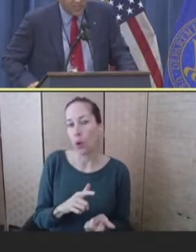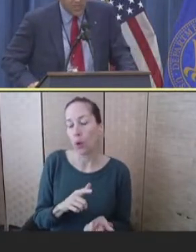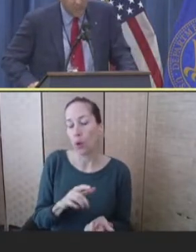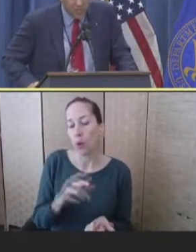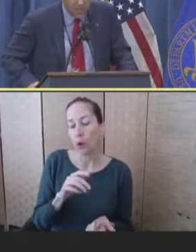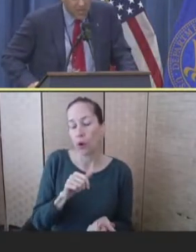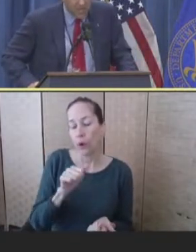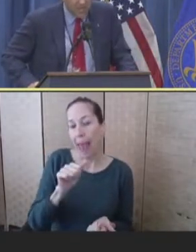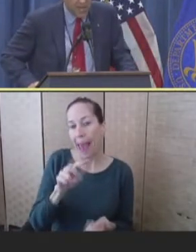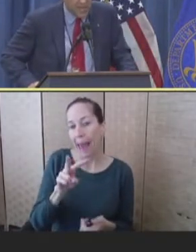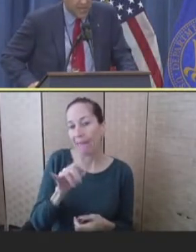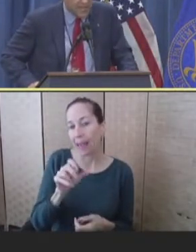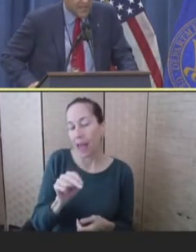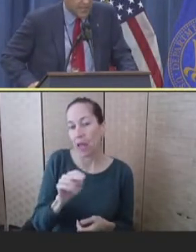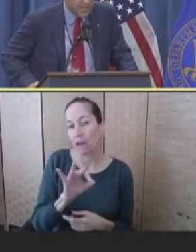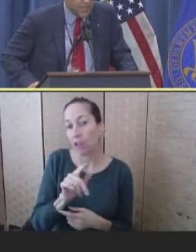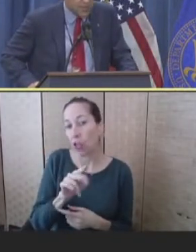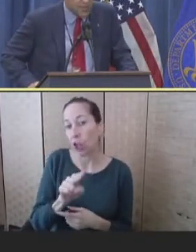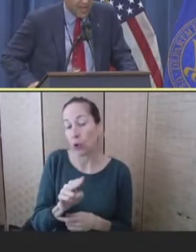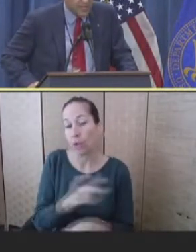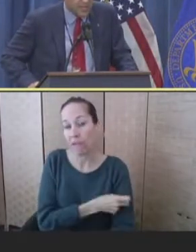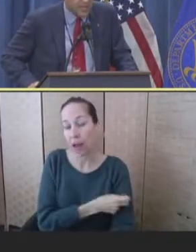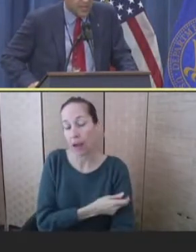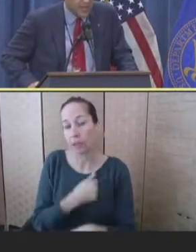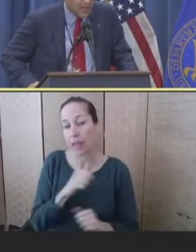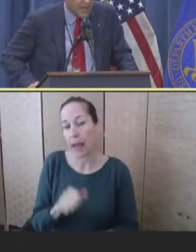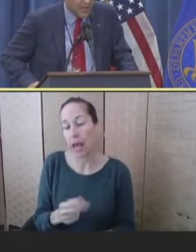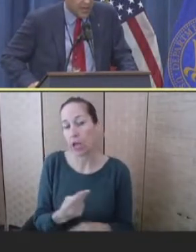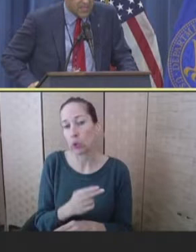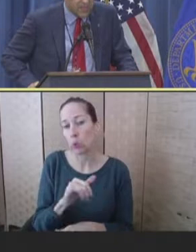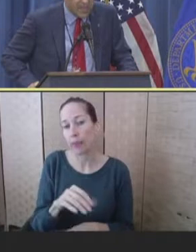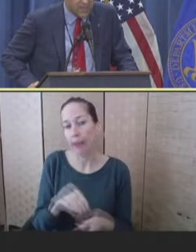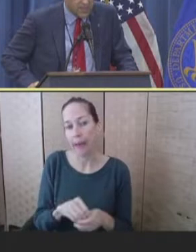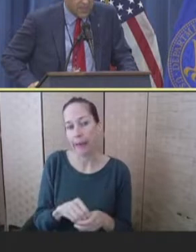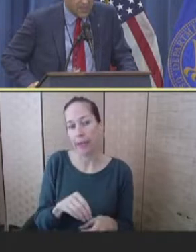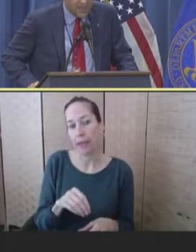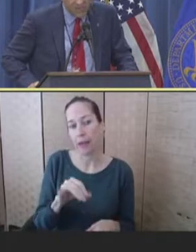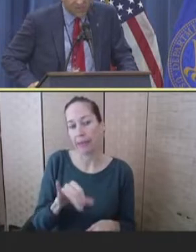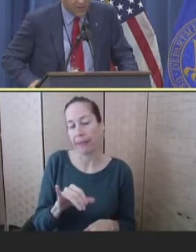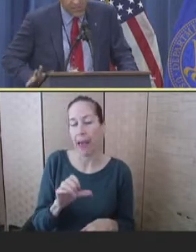be used in a challenge study to test protection with this vaccine and avian virus that would